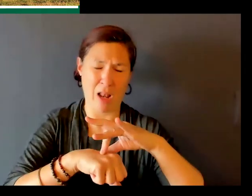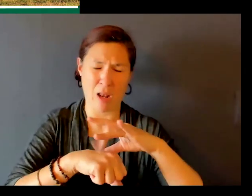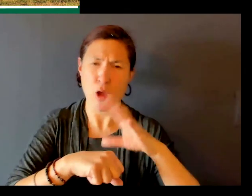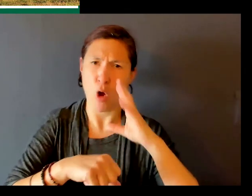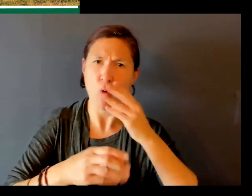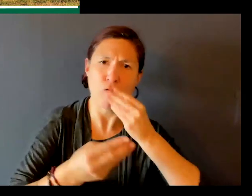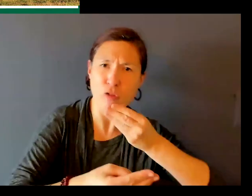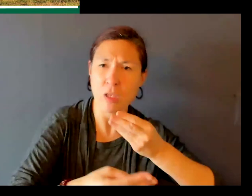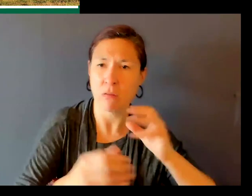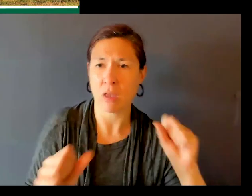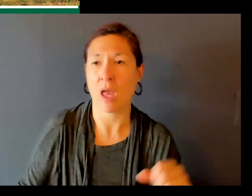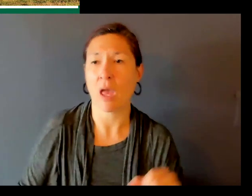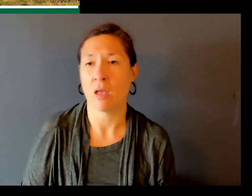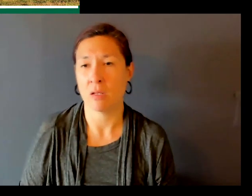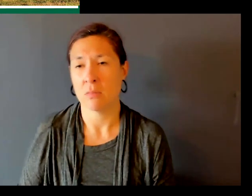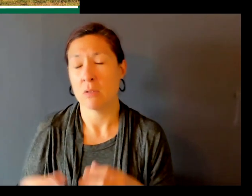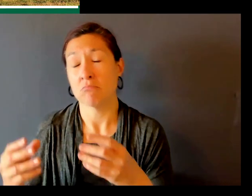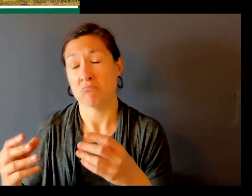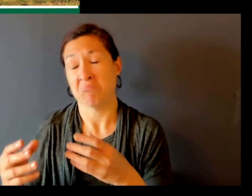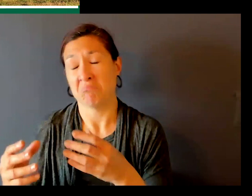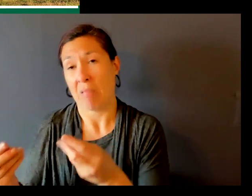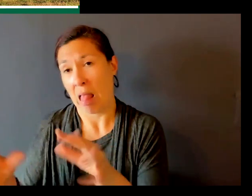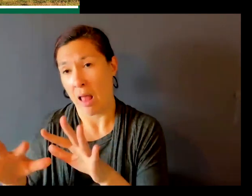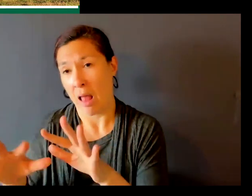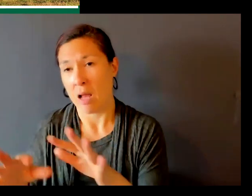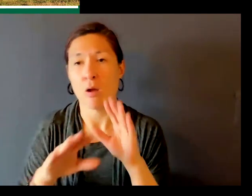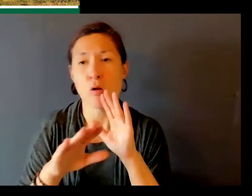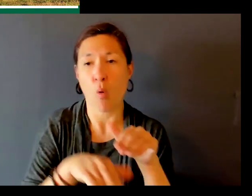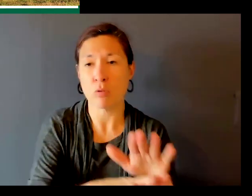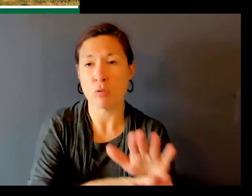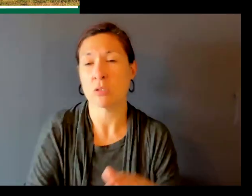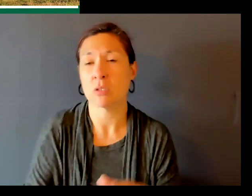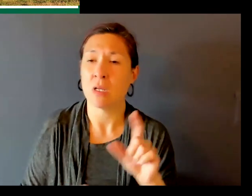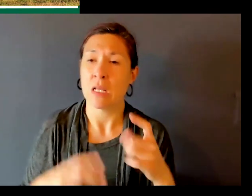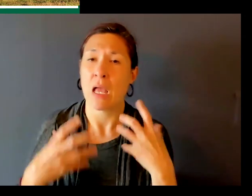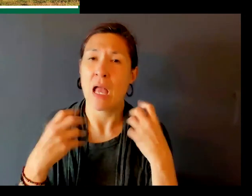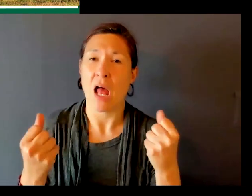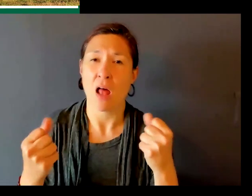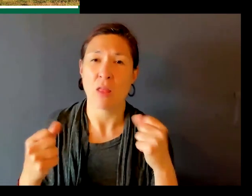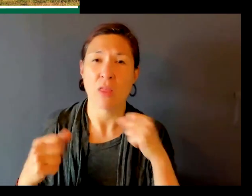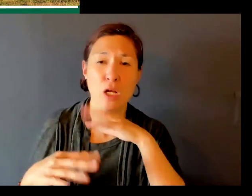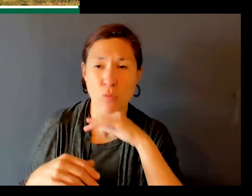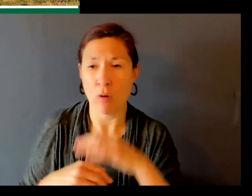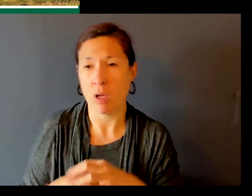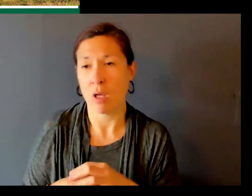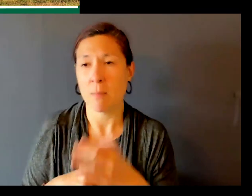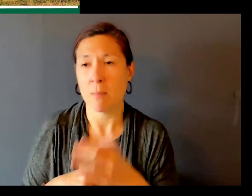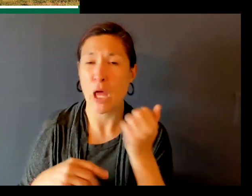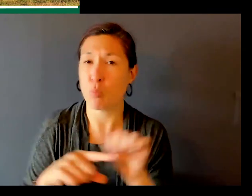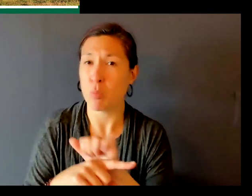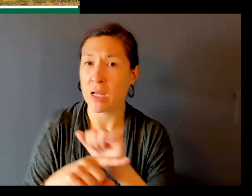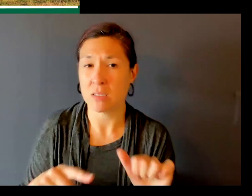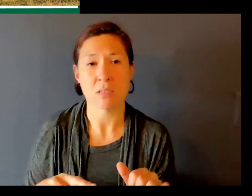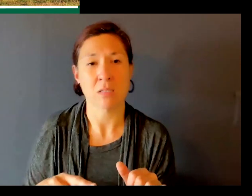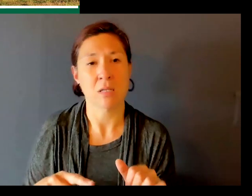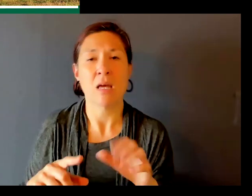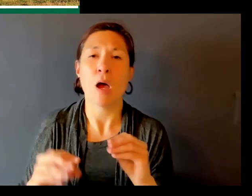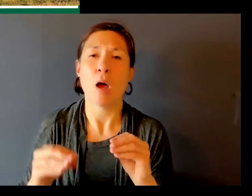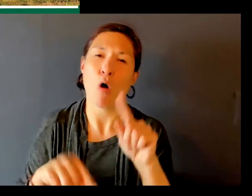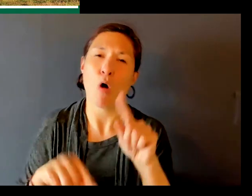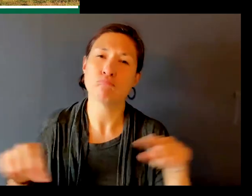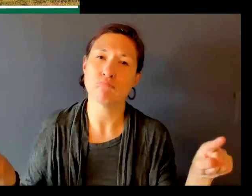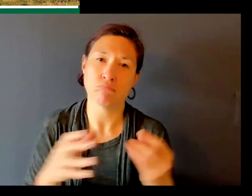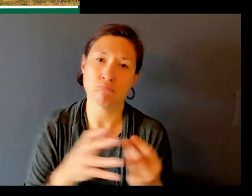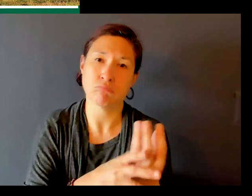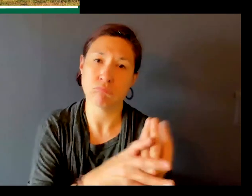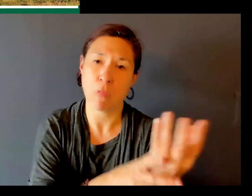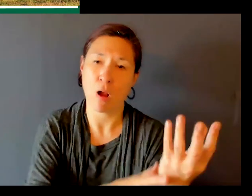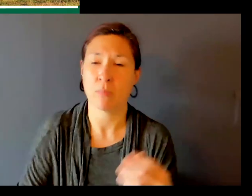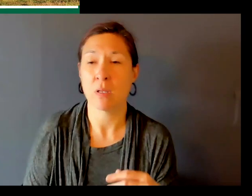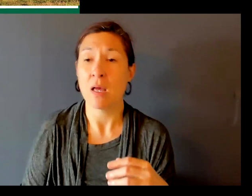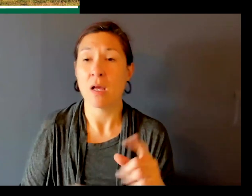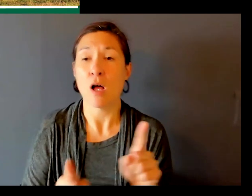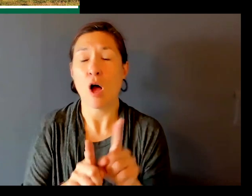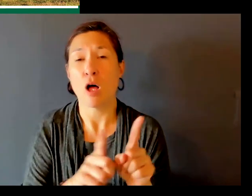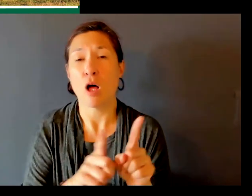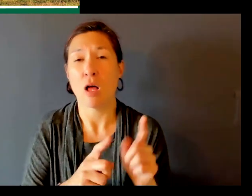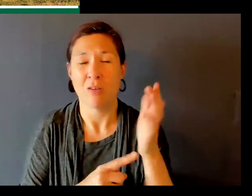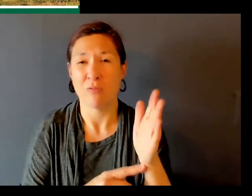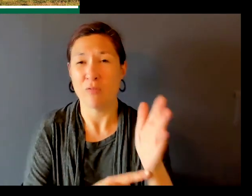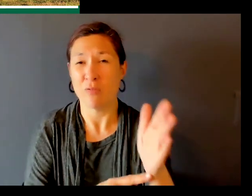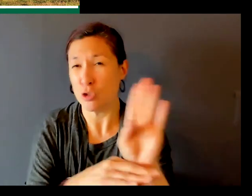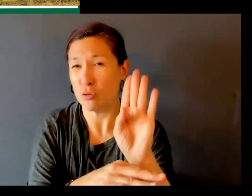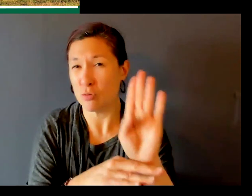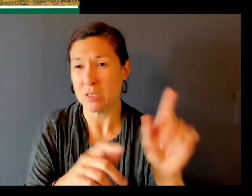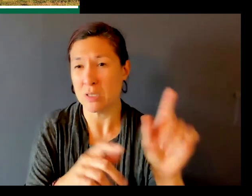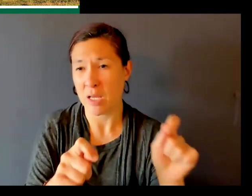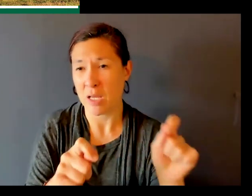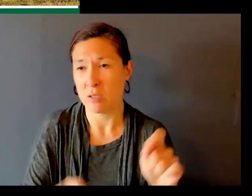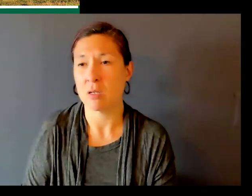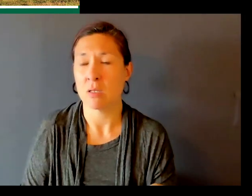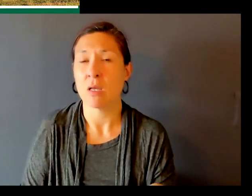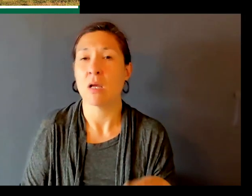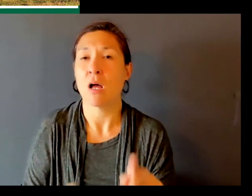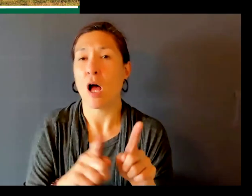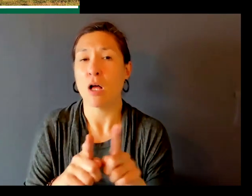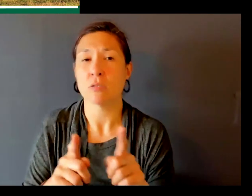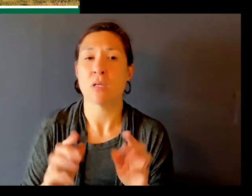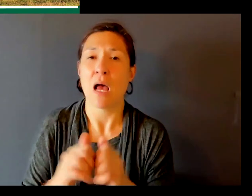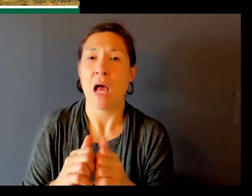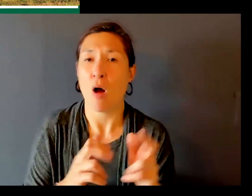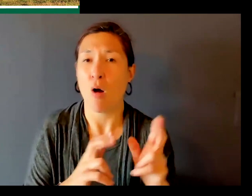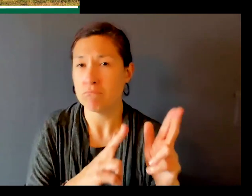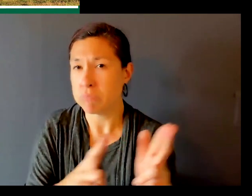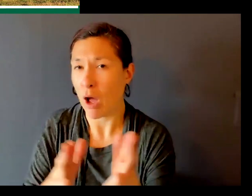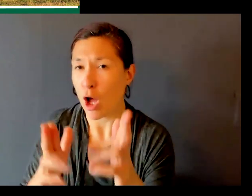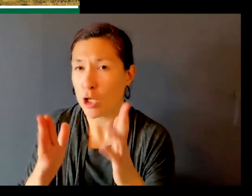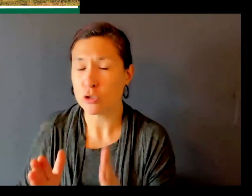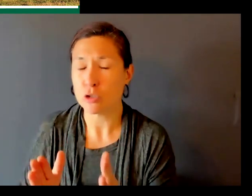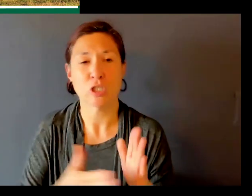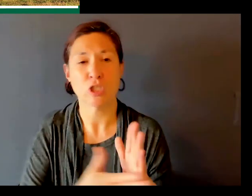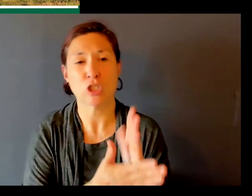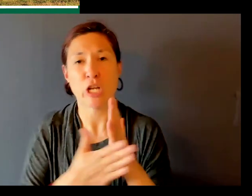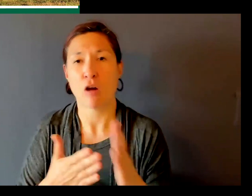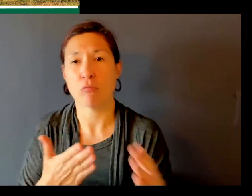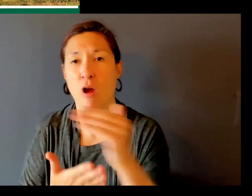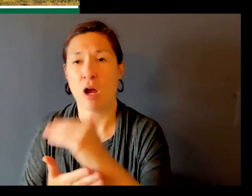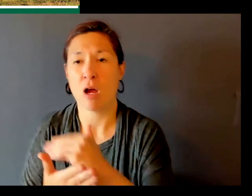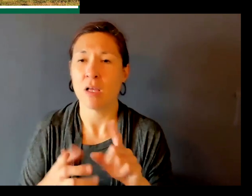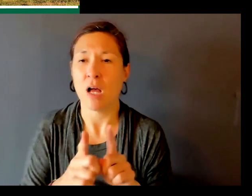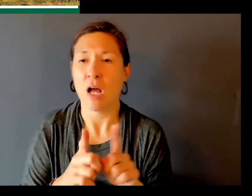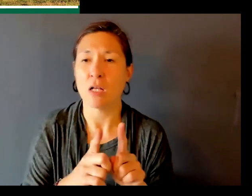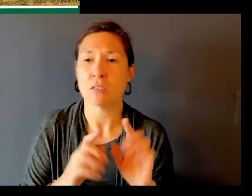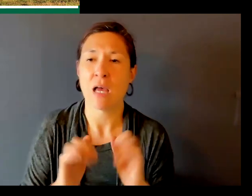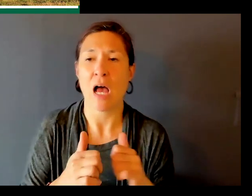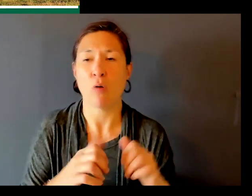and vibrant lands and waters. This brings us to the Massachusetts vision 2050 for biodiversity. Where we seek to protect, restore, sustain, and connect developing actions that can be taken by the state , convening like now, providing direction through goals, policy, law and regulation, providing training and technical assistance, and funding to supporting municipalities and community organizations and identifying and supporting actions each person can take.